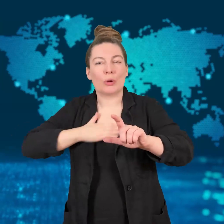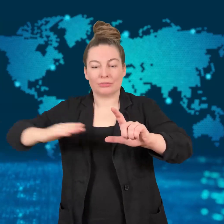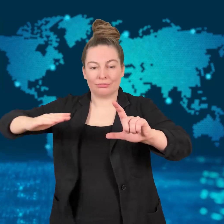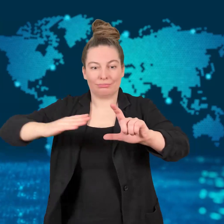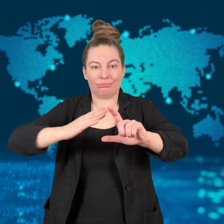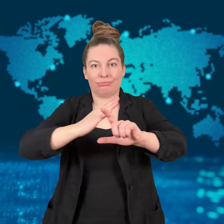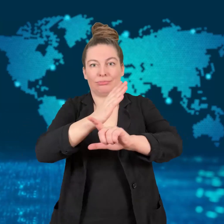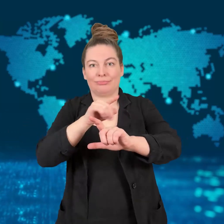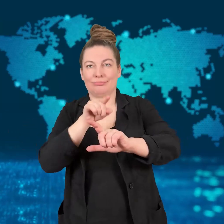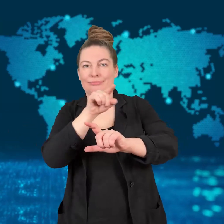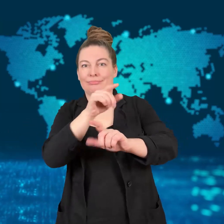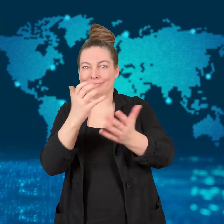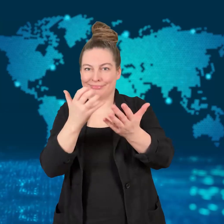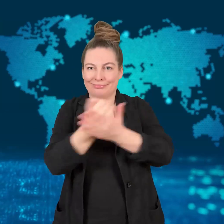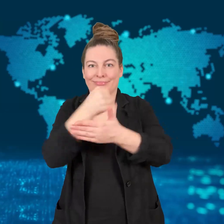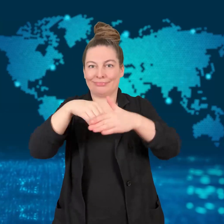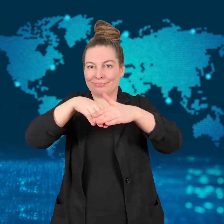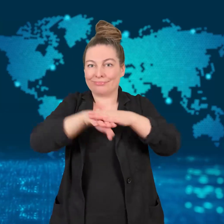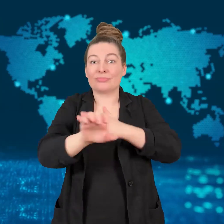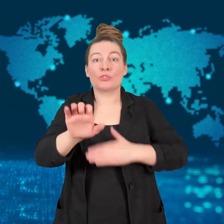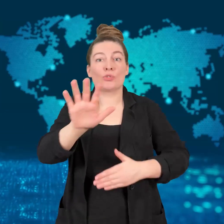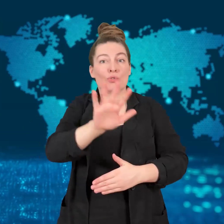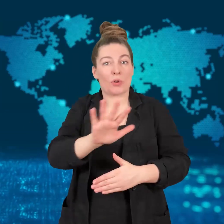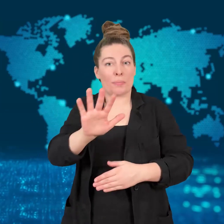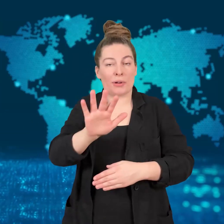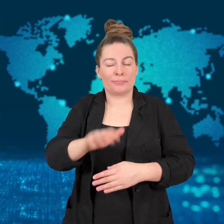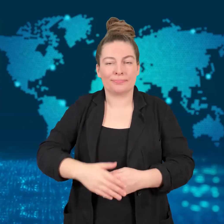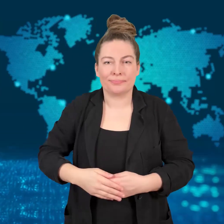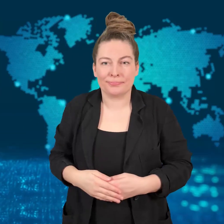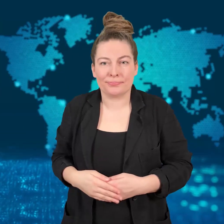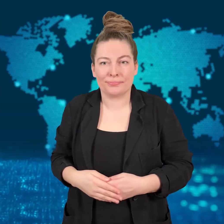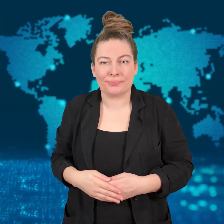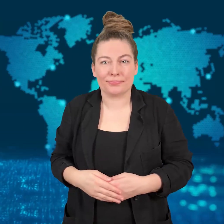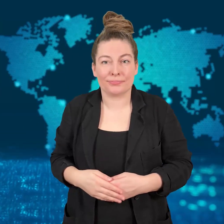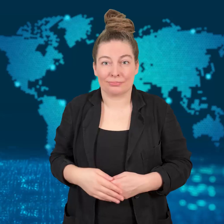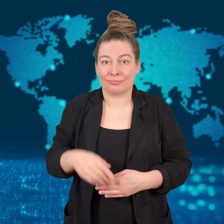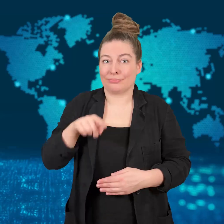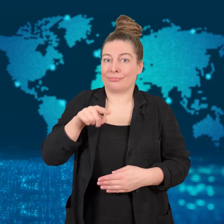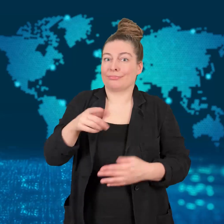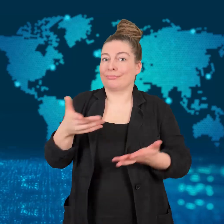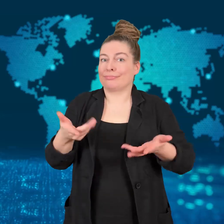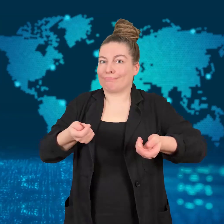The country is a frequently used transit point for